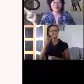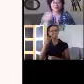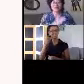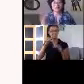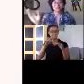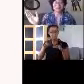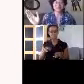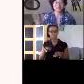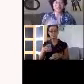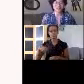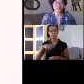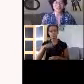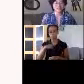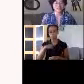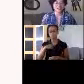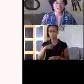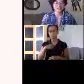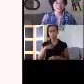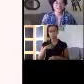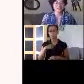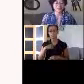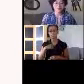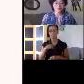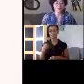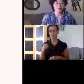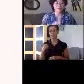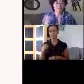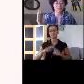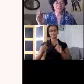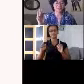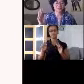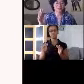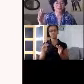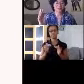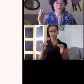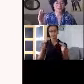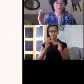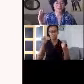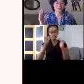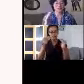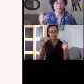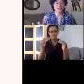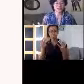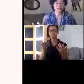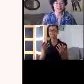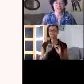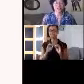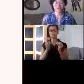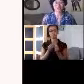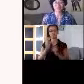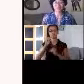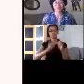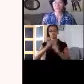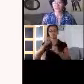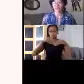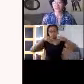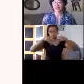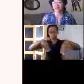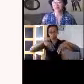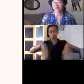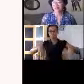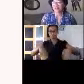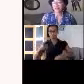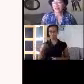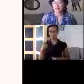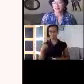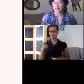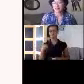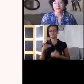of organizational organizational structure, and even the funding models that we have in